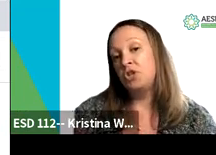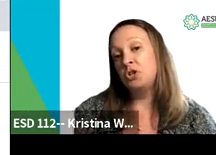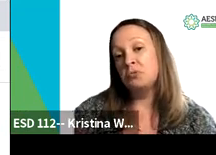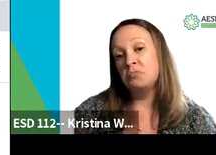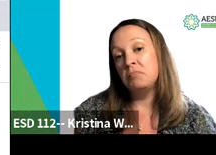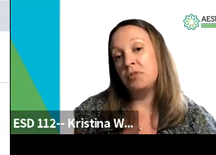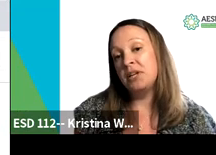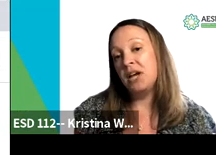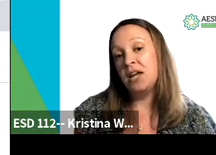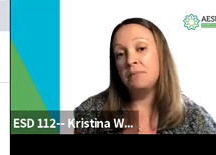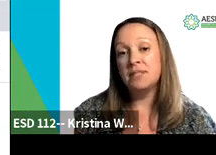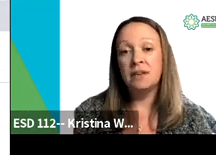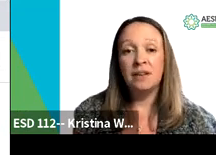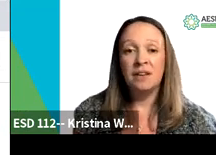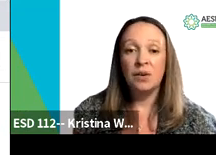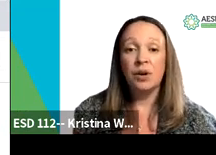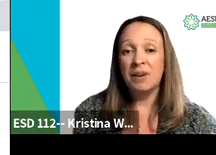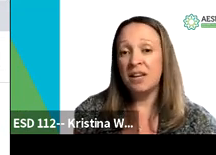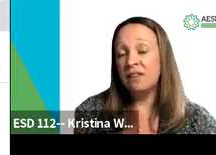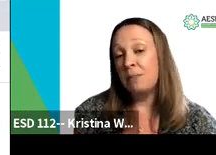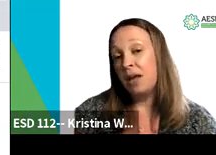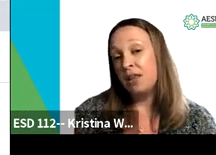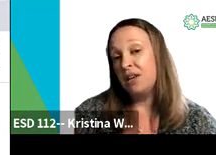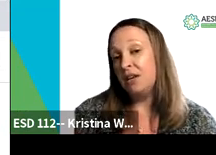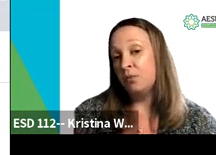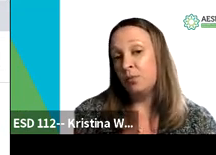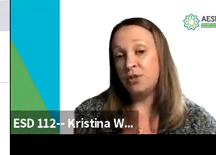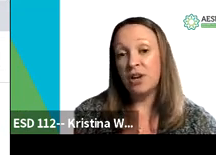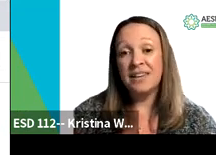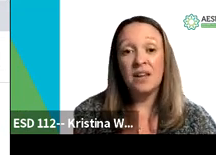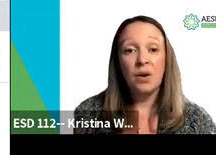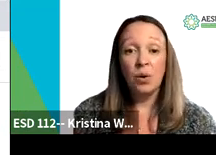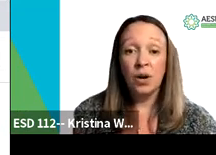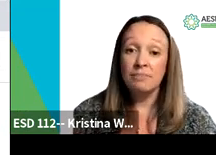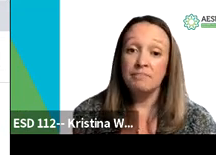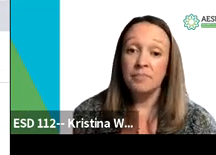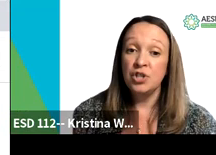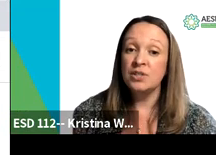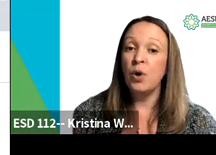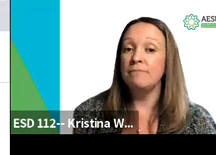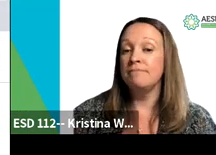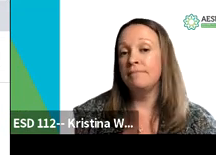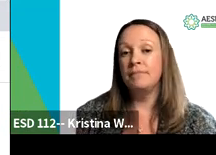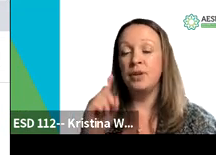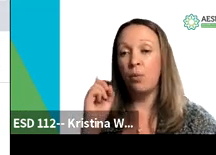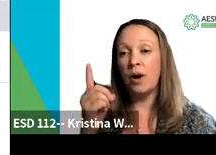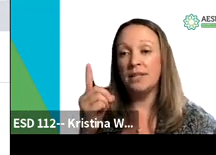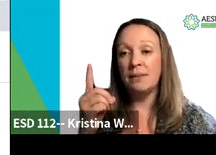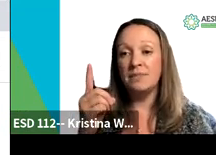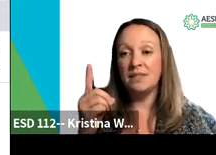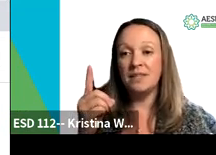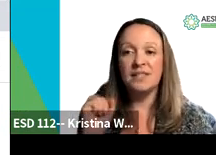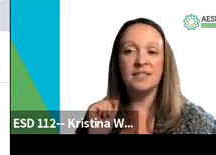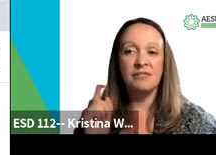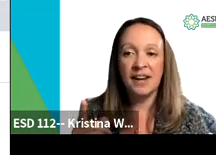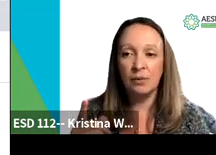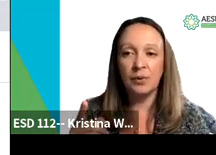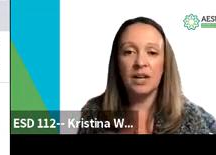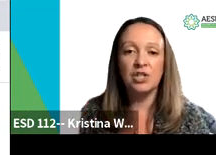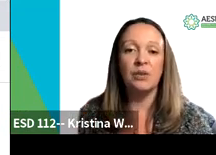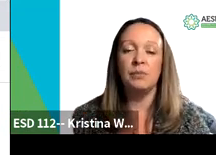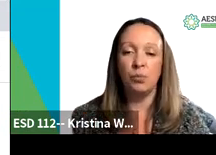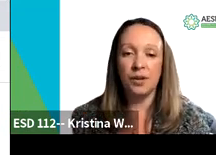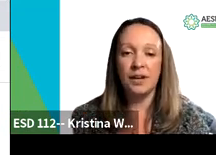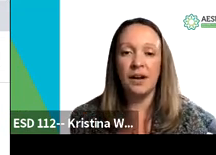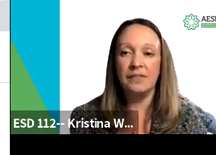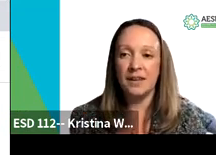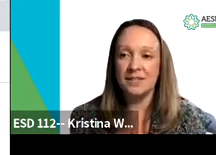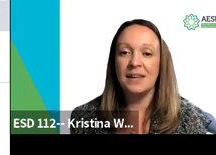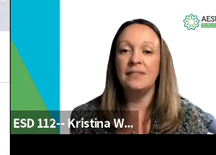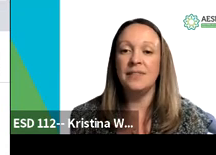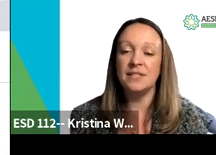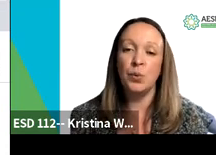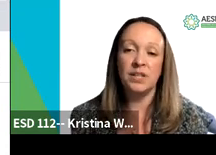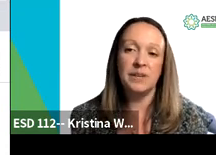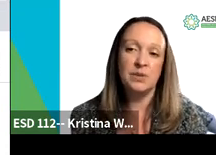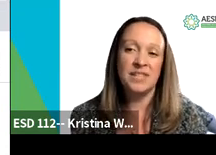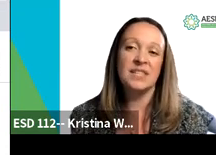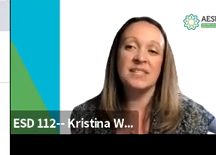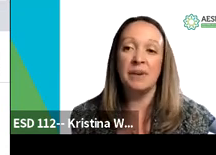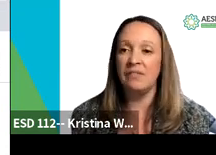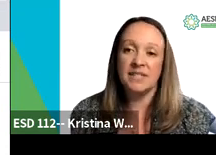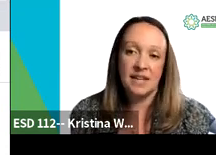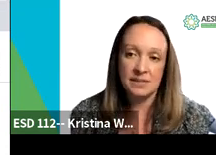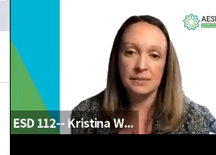ESD 112-- Kristina Wambold: Two, three times or am I going to give them unlimited free trials or just one, you get one attempt at this. This is a final project we've been working on this. This is going to be used as a summative assessment.